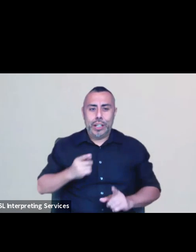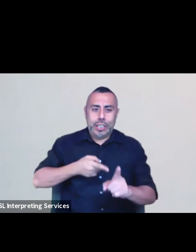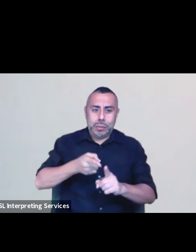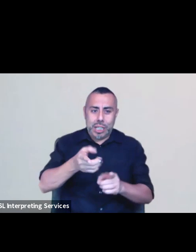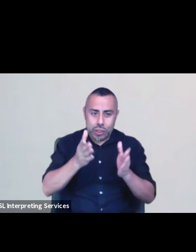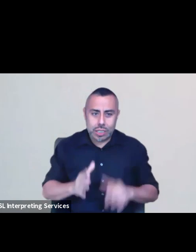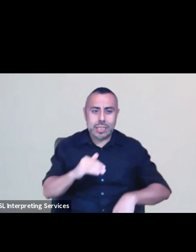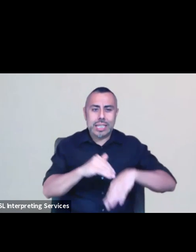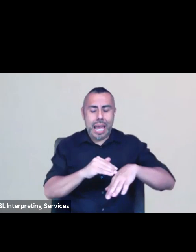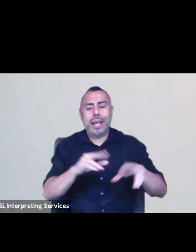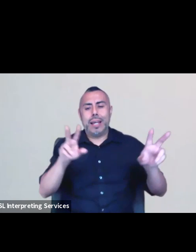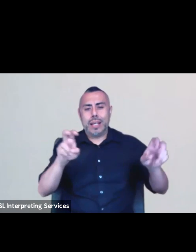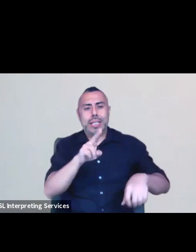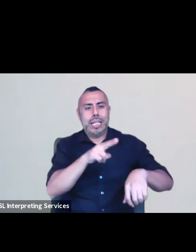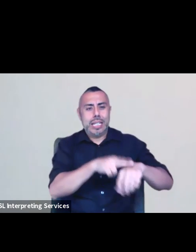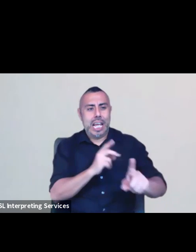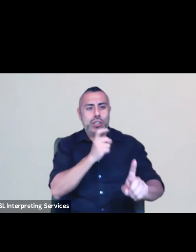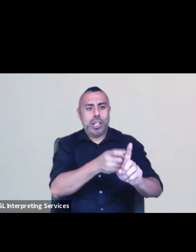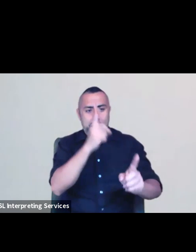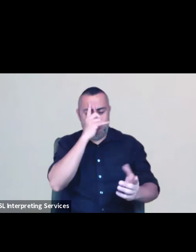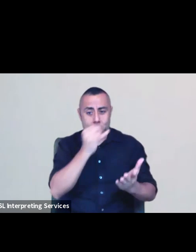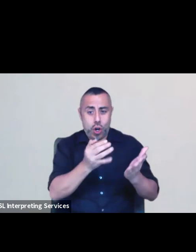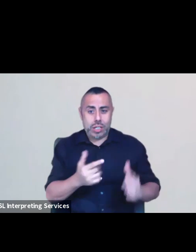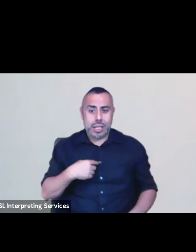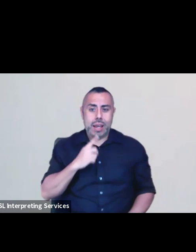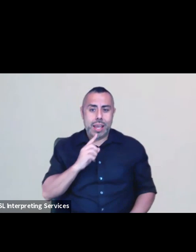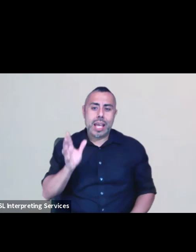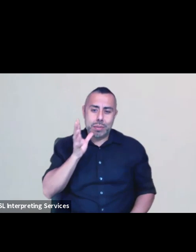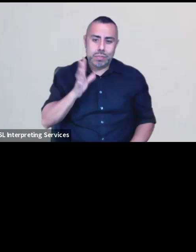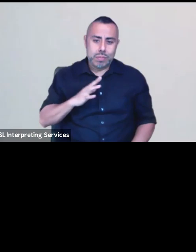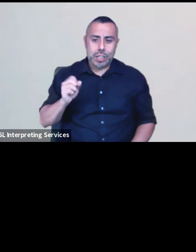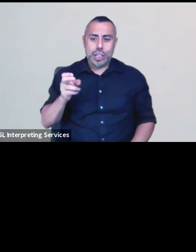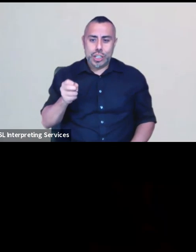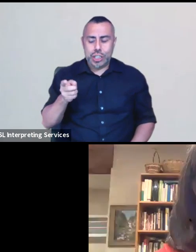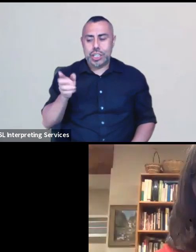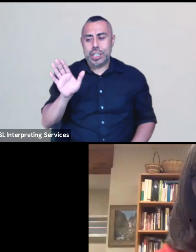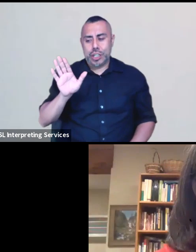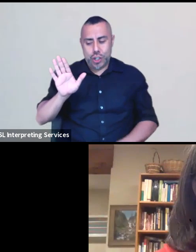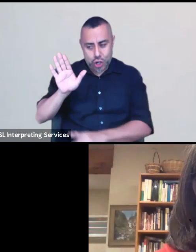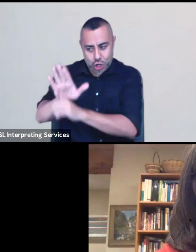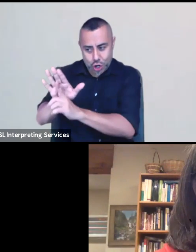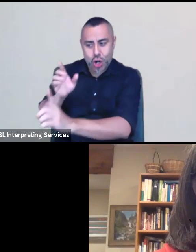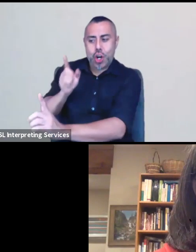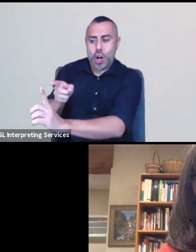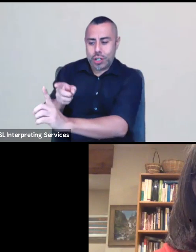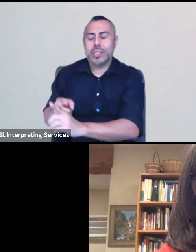And I look forward to being in touch with anybody who wants to be, thank you. Thank you so much, Ouida.